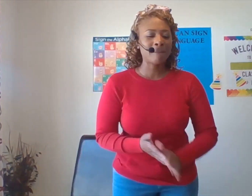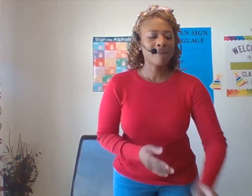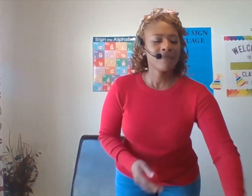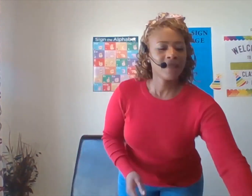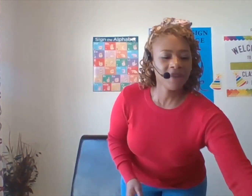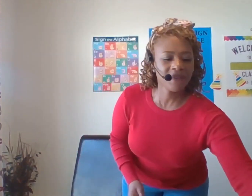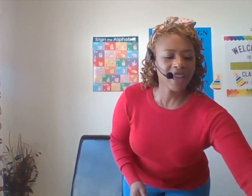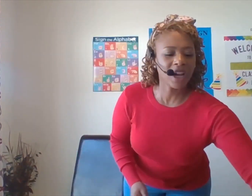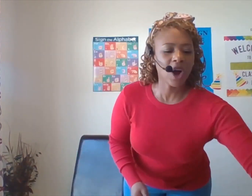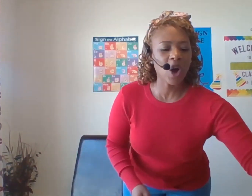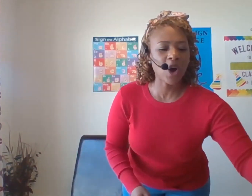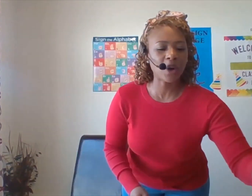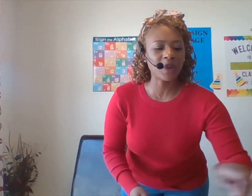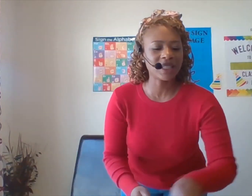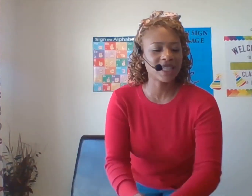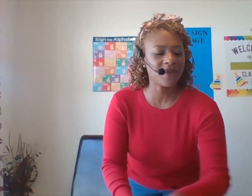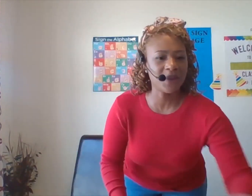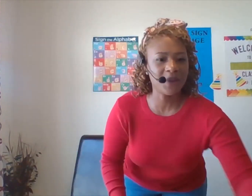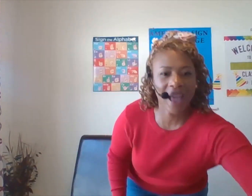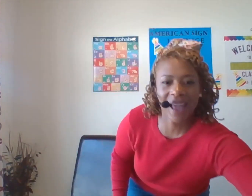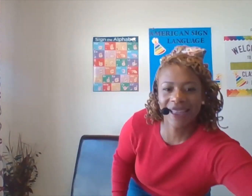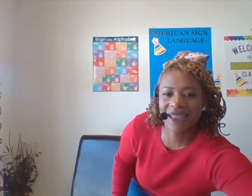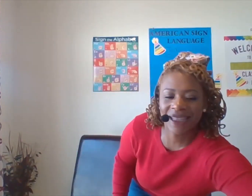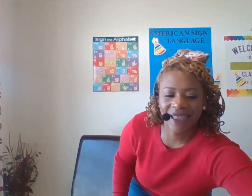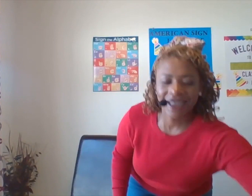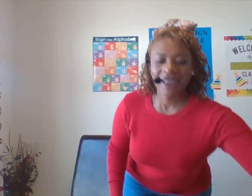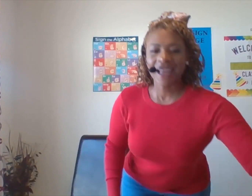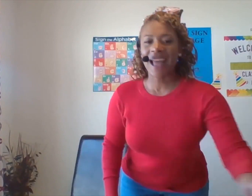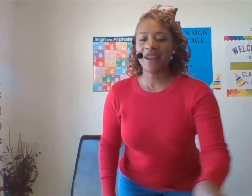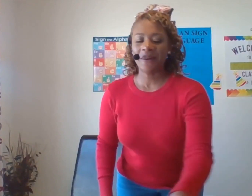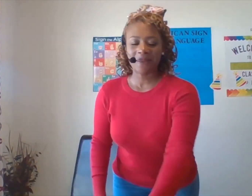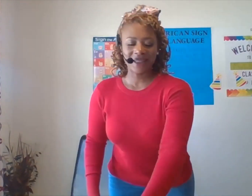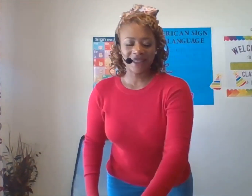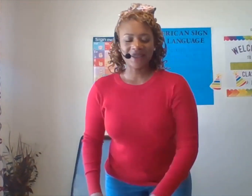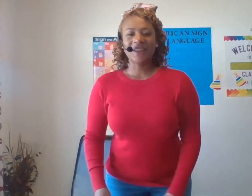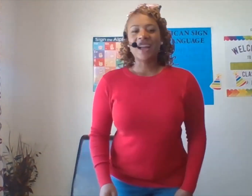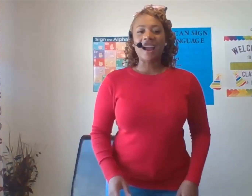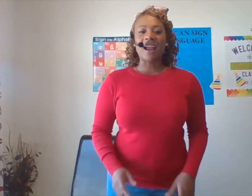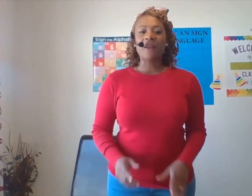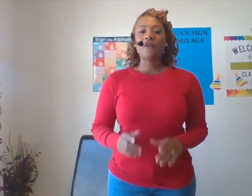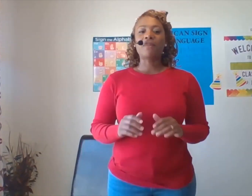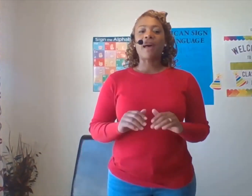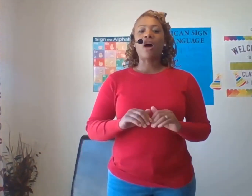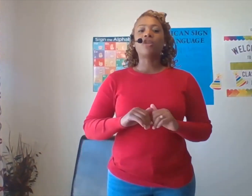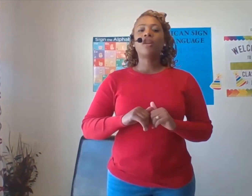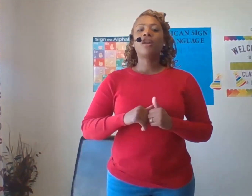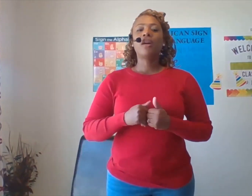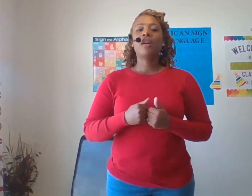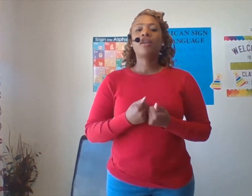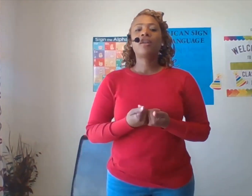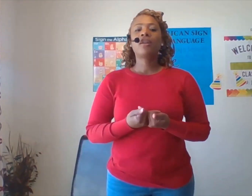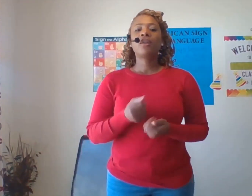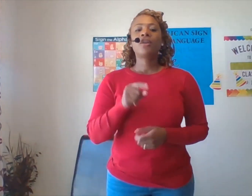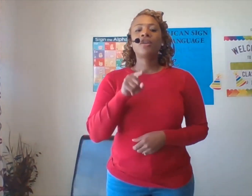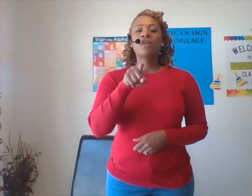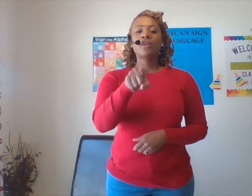find a hard one to give you guys I know what I'm gonna do all right what about